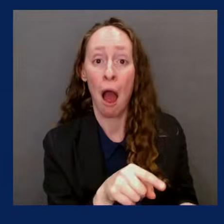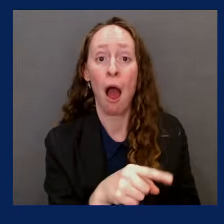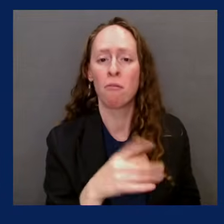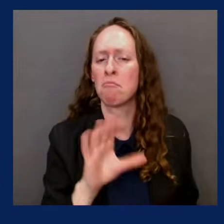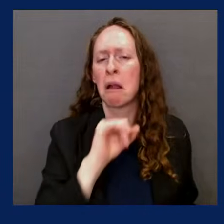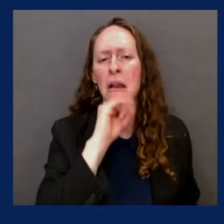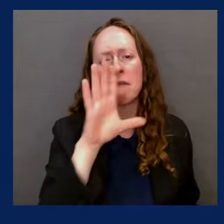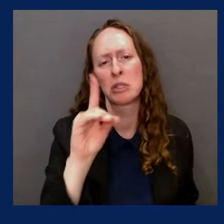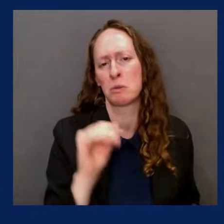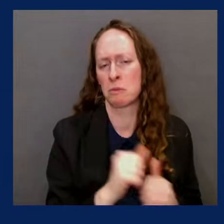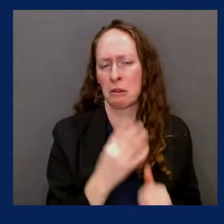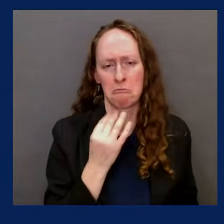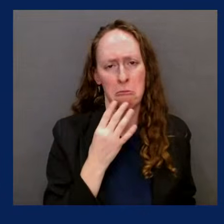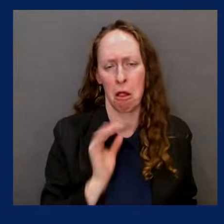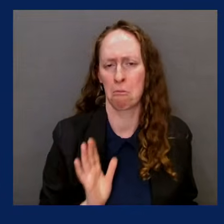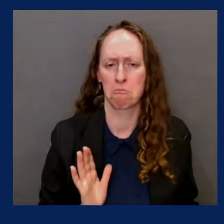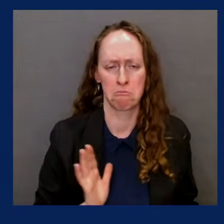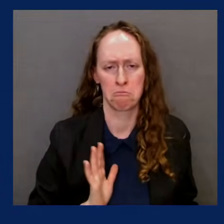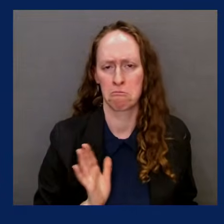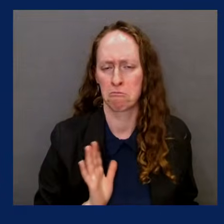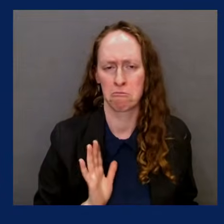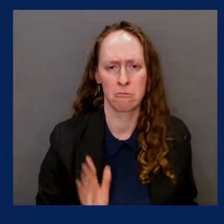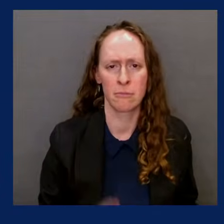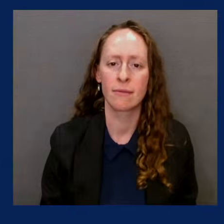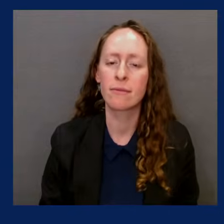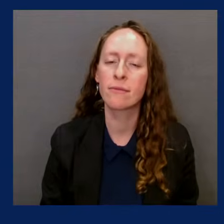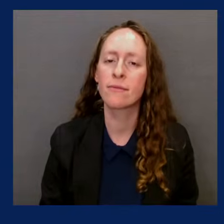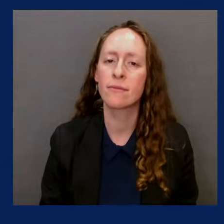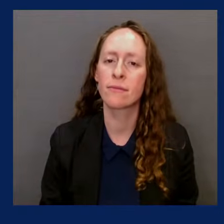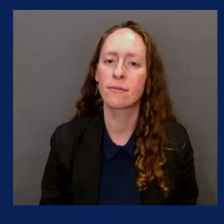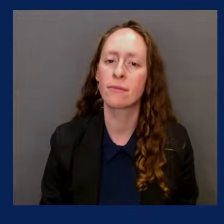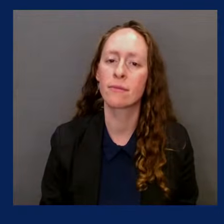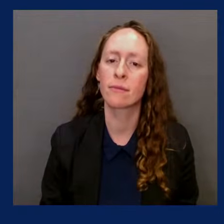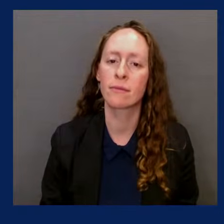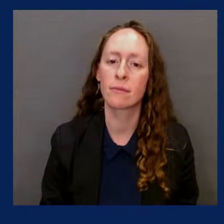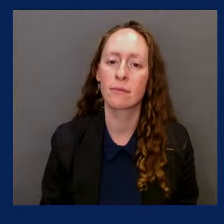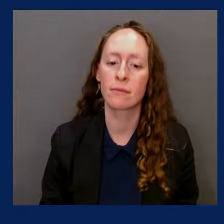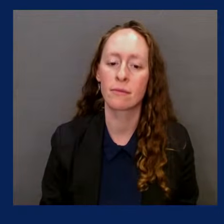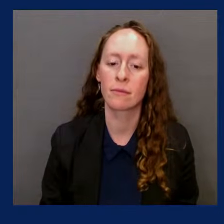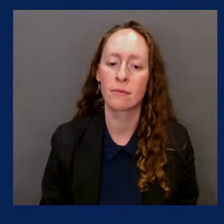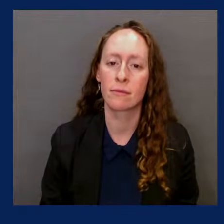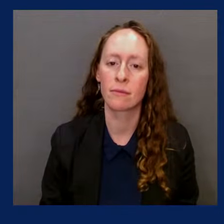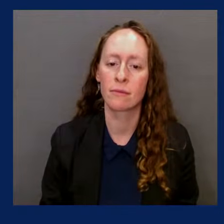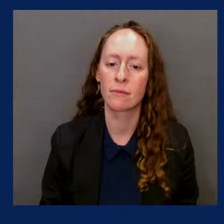The Press: Well, let me -- let me ask my follow-up here. I want to discuss -- oh, here we go --